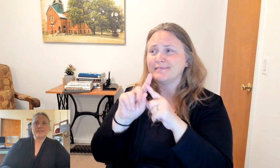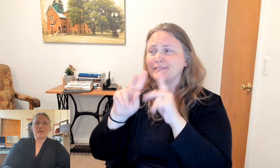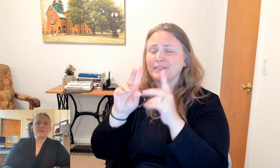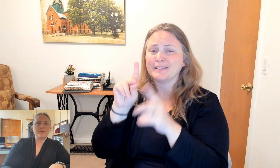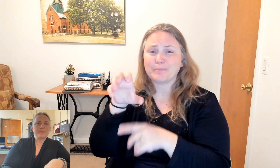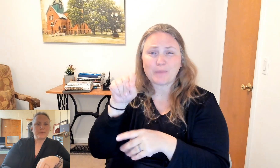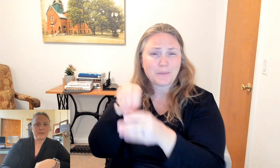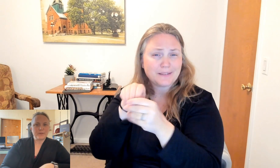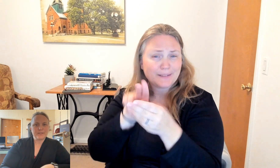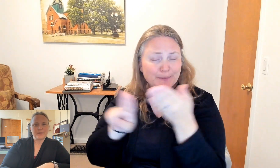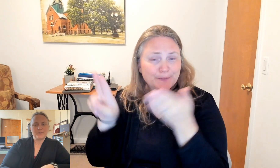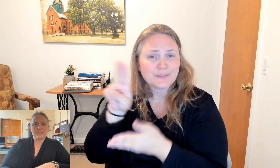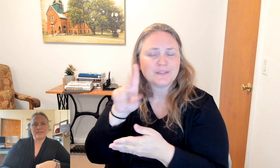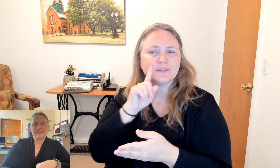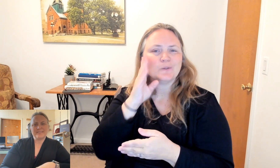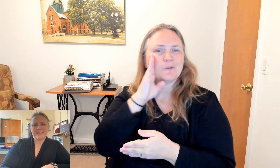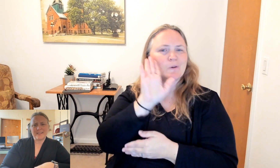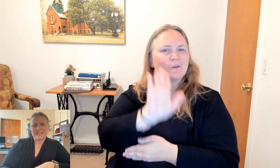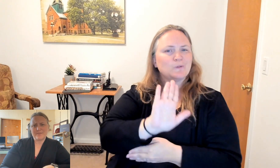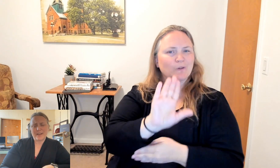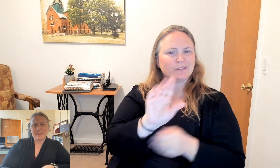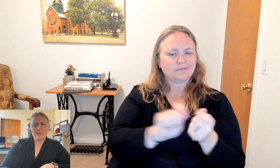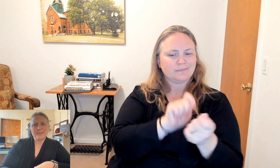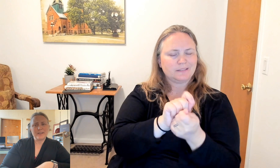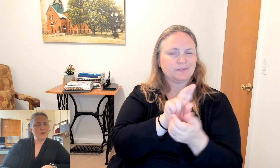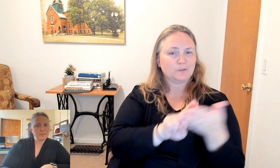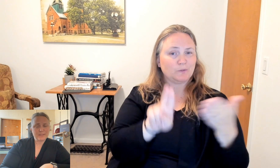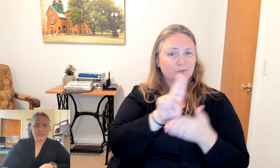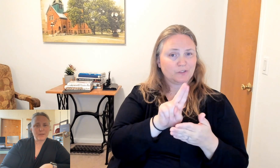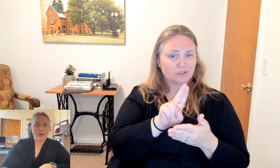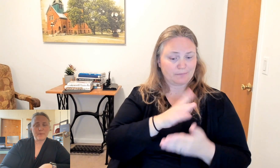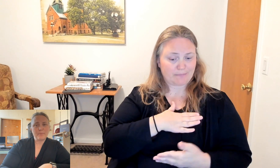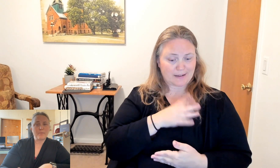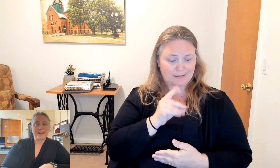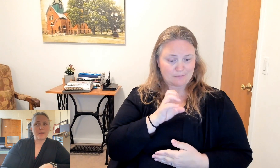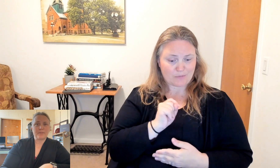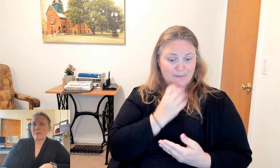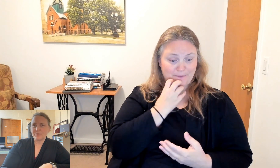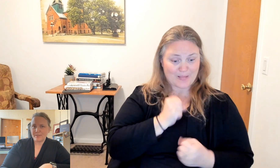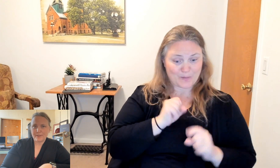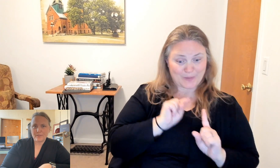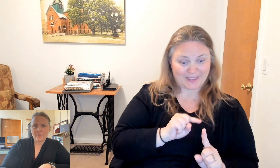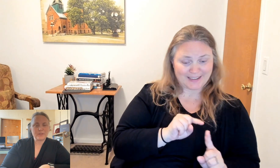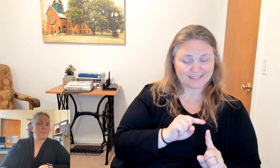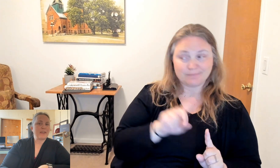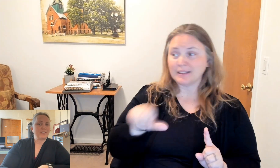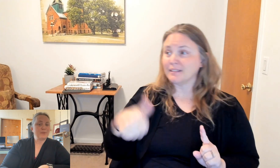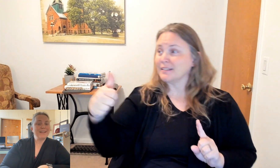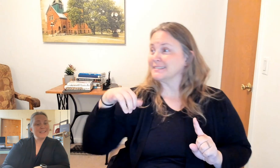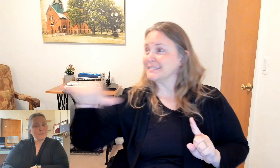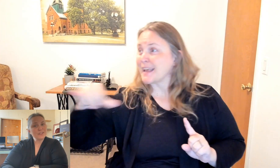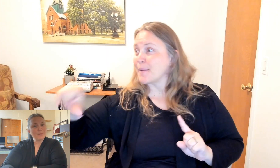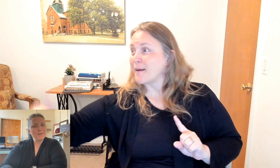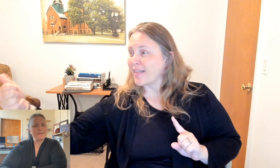So knowing what your institution does and values and your specific department might not be representative of what's valued in a different department.